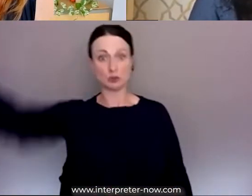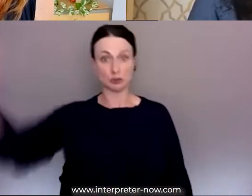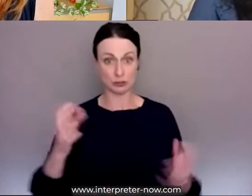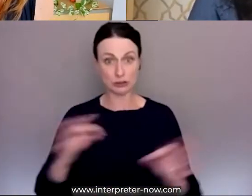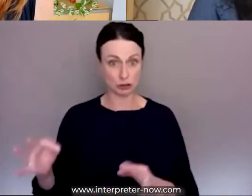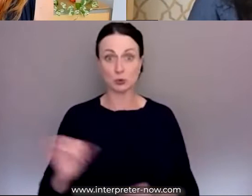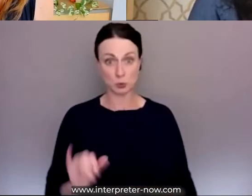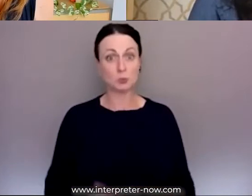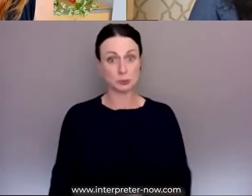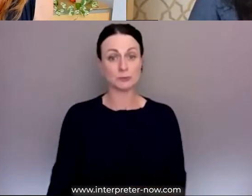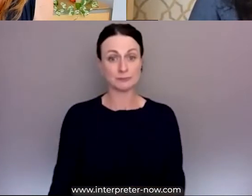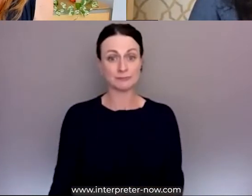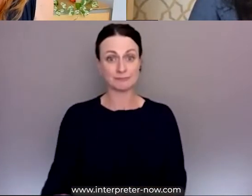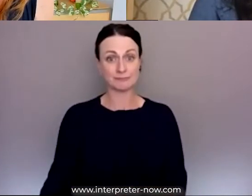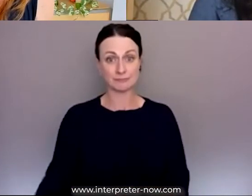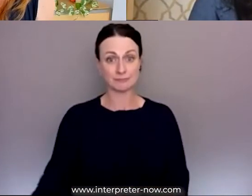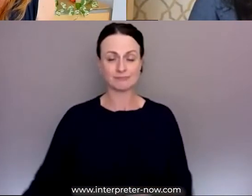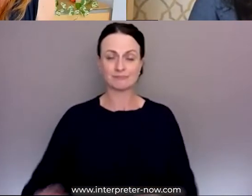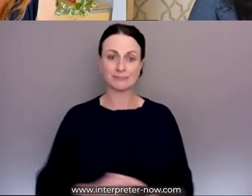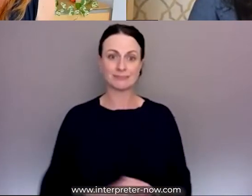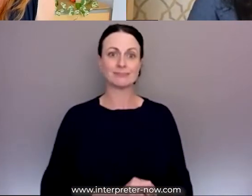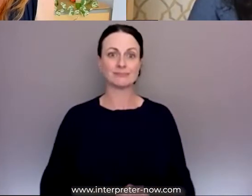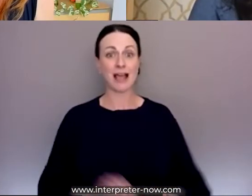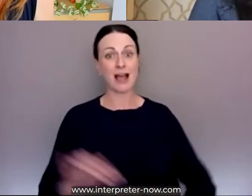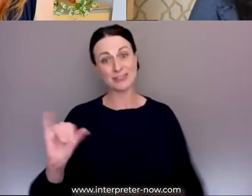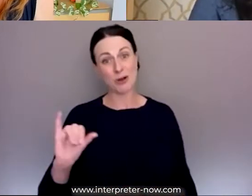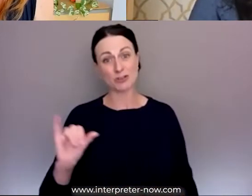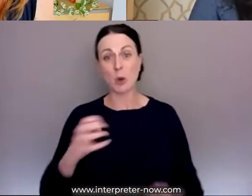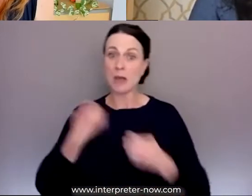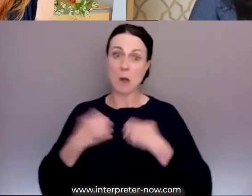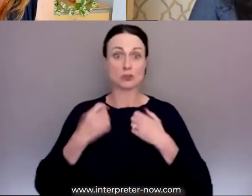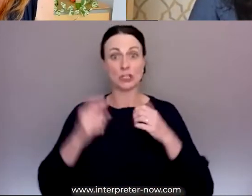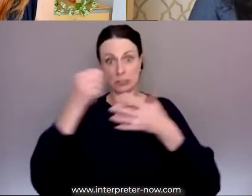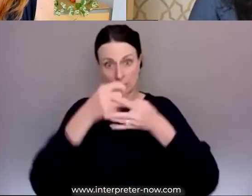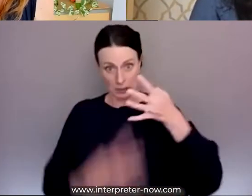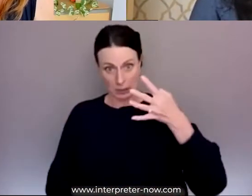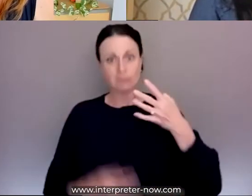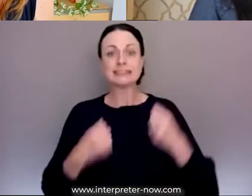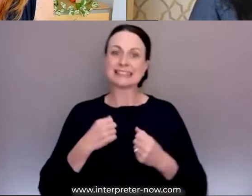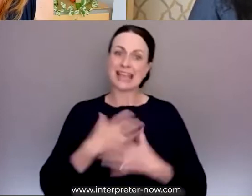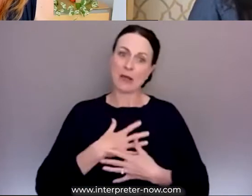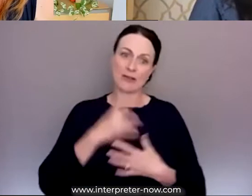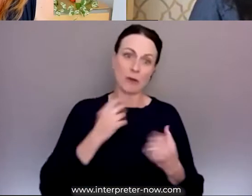Which is, in addition to all of those other emotions can be really scary for a lot of people.